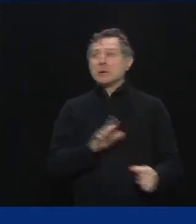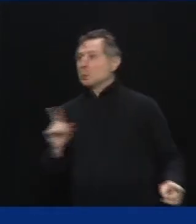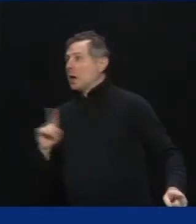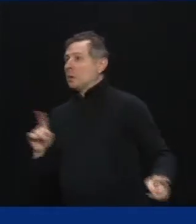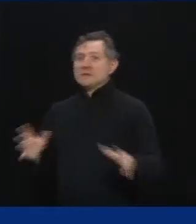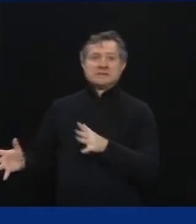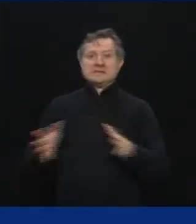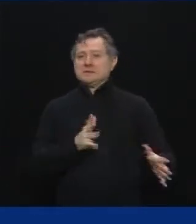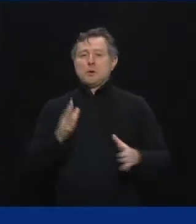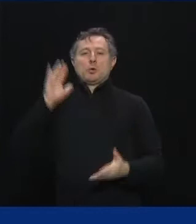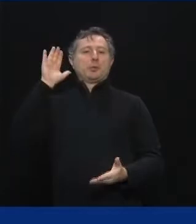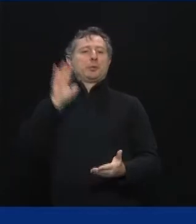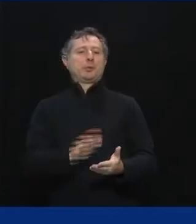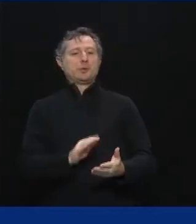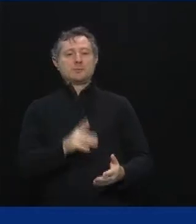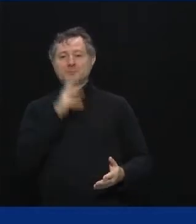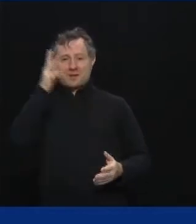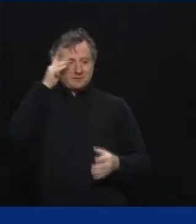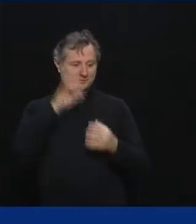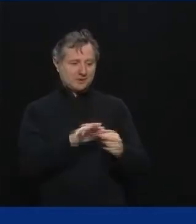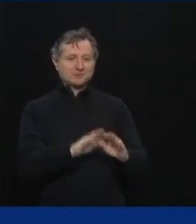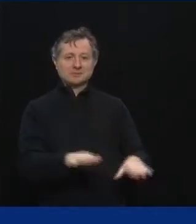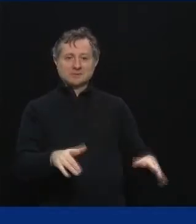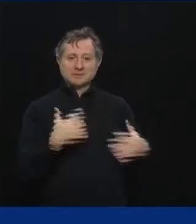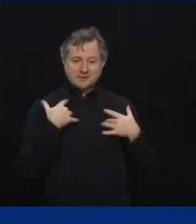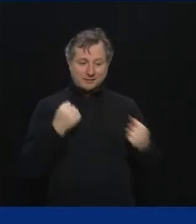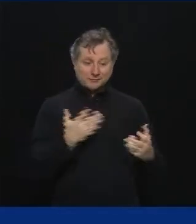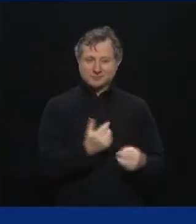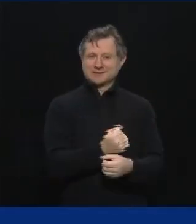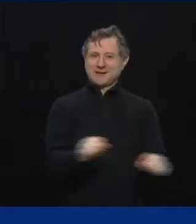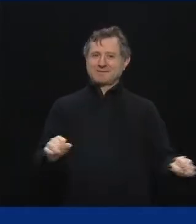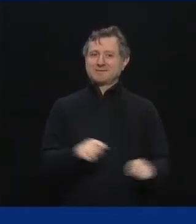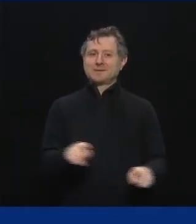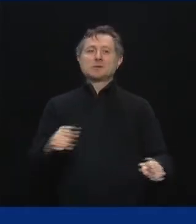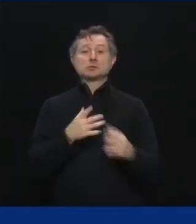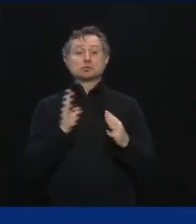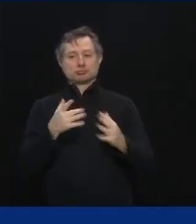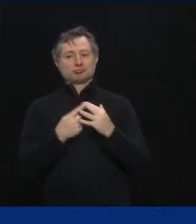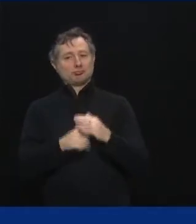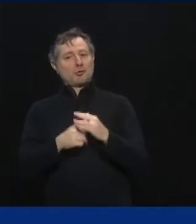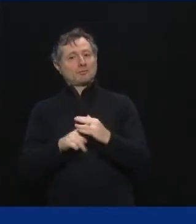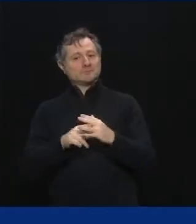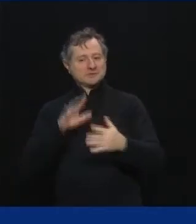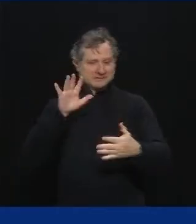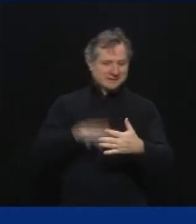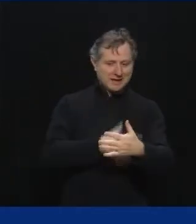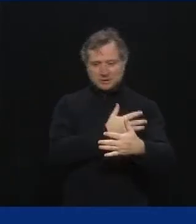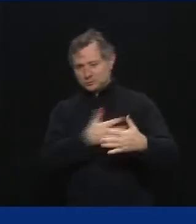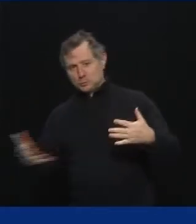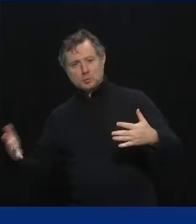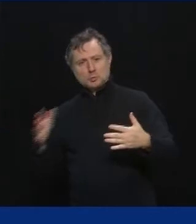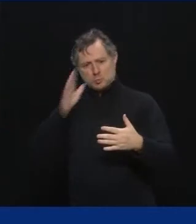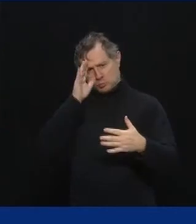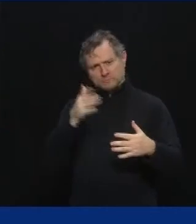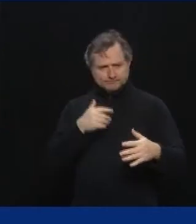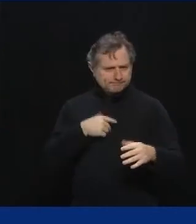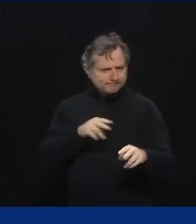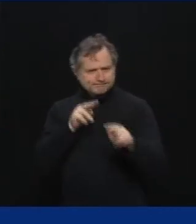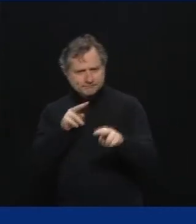PLANNING FOR. THIS IS GOING TO BE A GREAT OF THE STRESS THAT PARENTS ARE FEELING ABOUT THE SAFETY AND HEALTH OF THEIR CHILDREN.